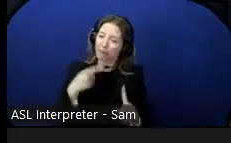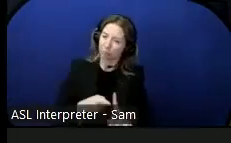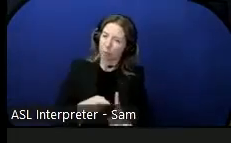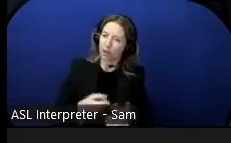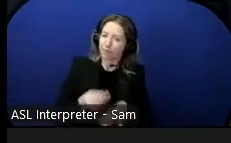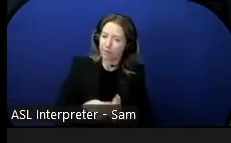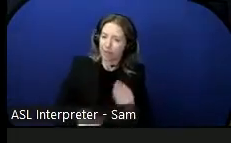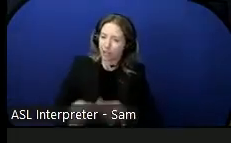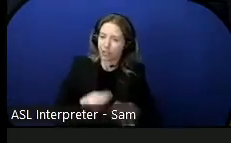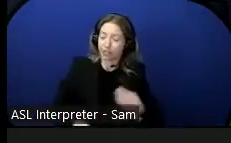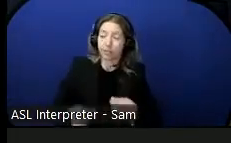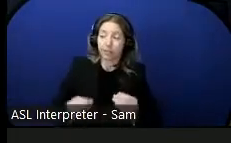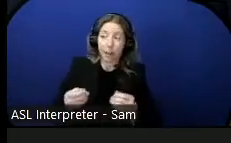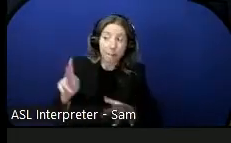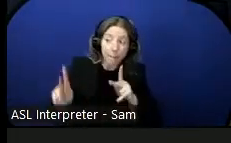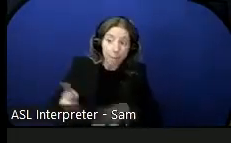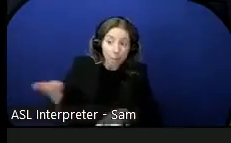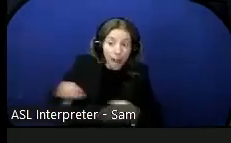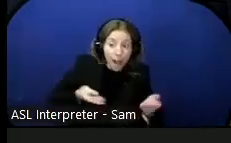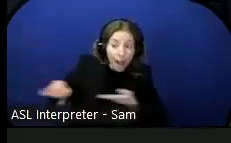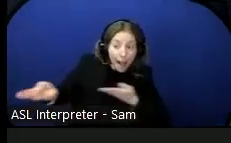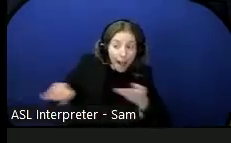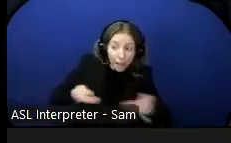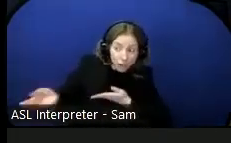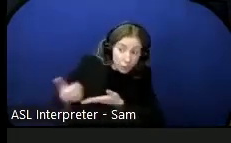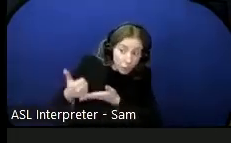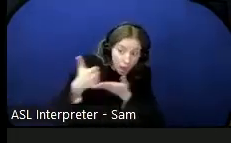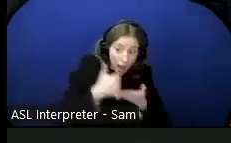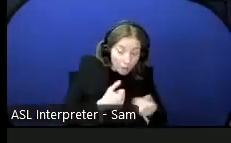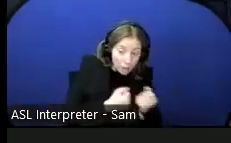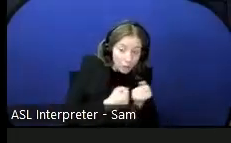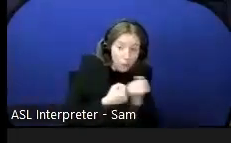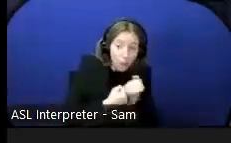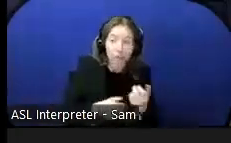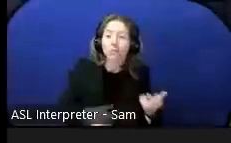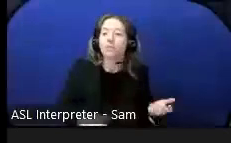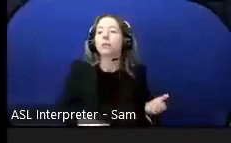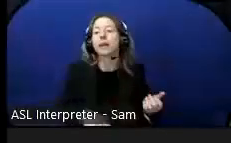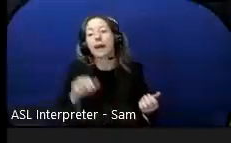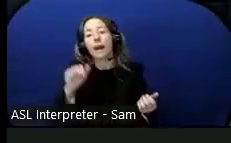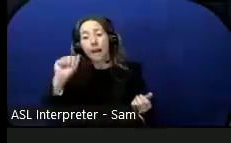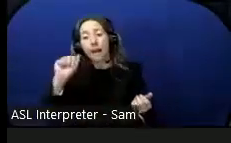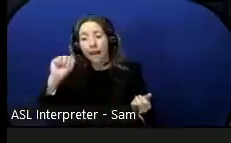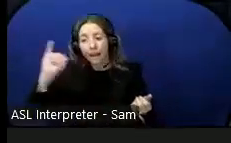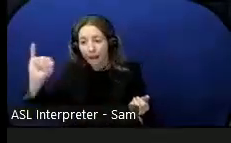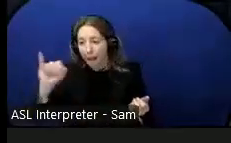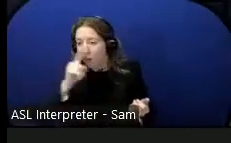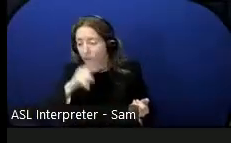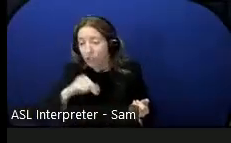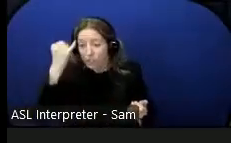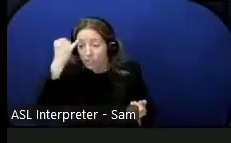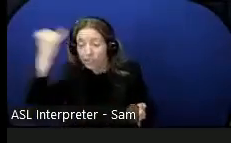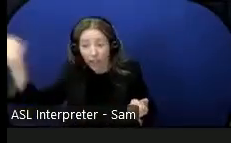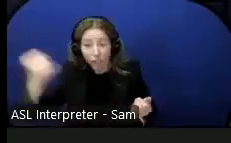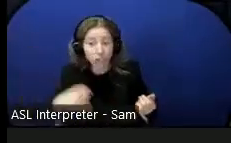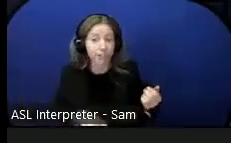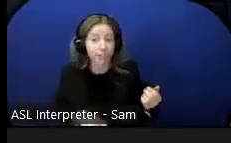what we can do to do remediation, and how it factors into your departmental budget for resources that you already have,